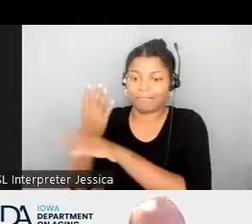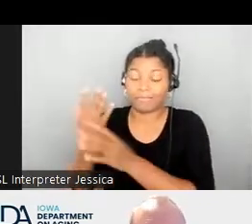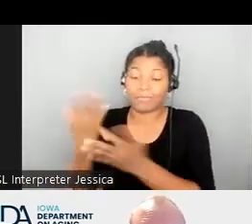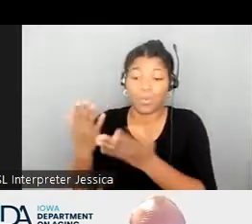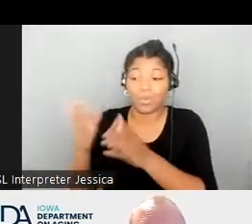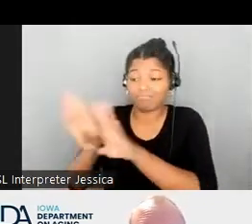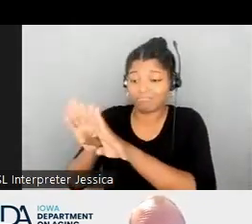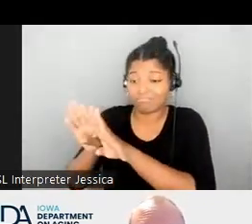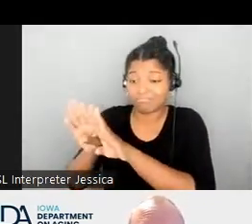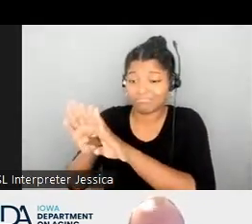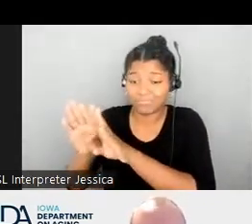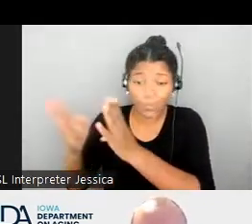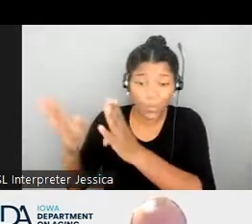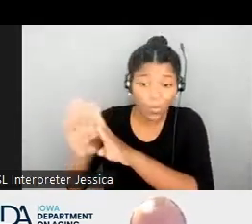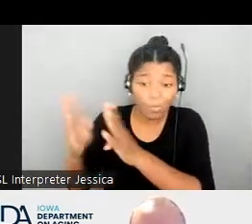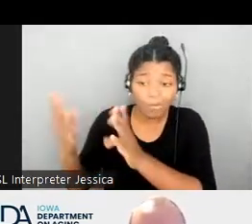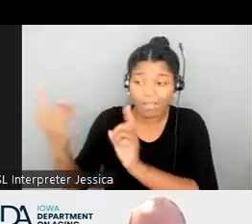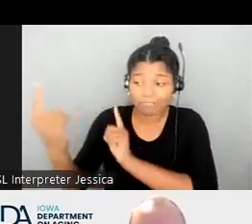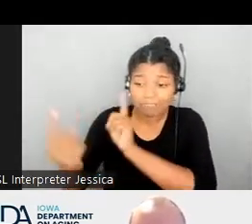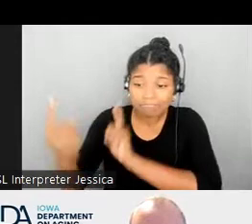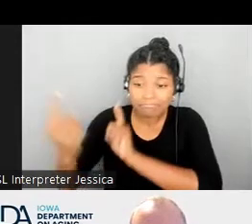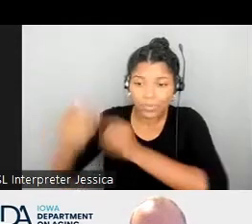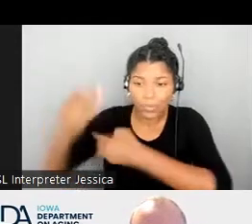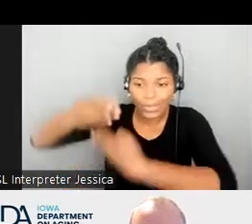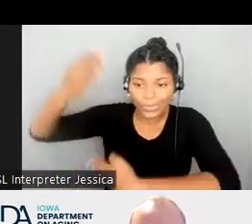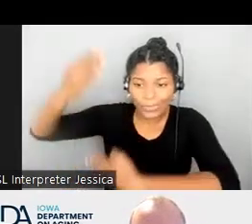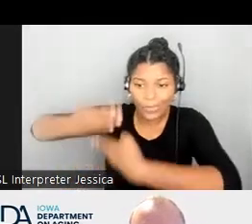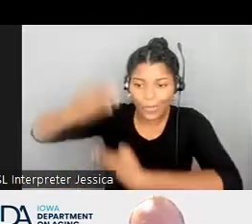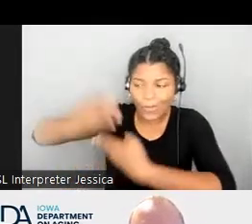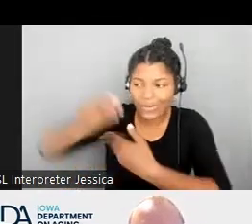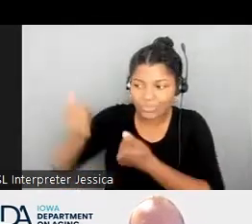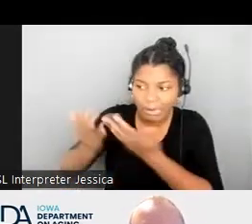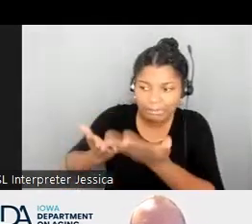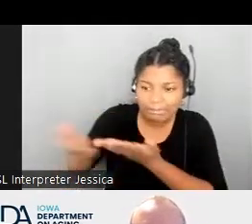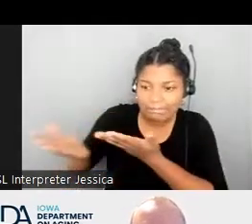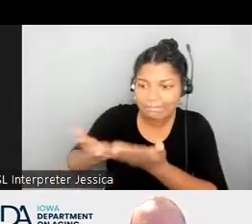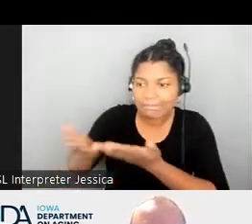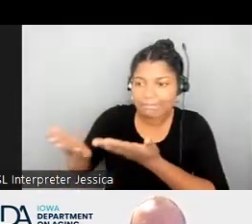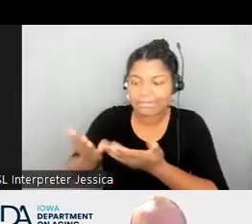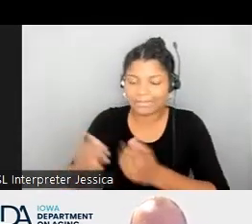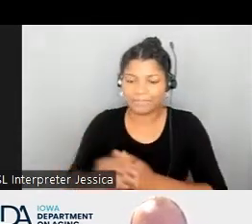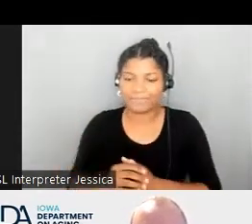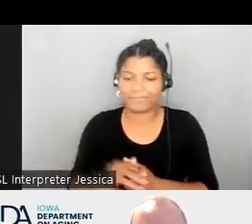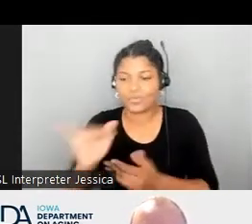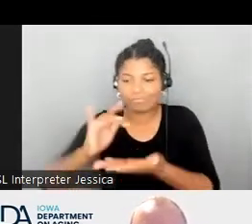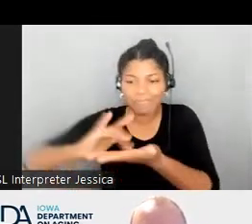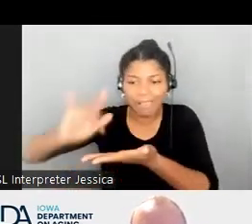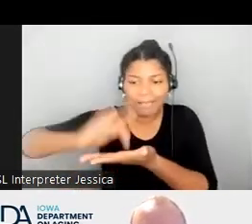talking to people with the use of (Indiscernible) and other communication devices.